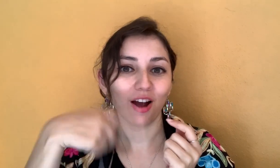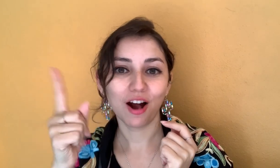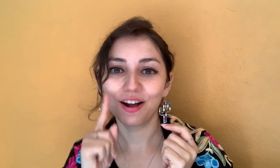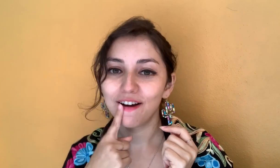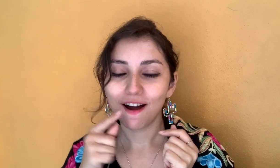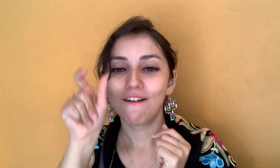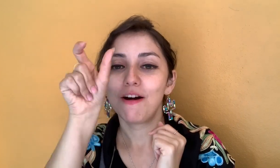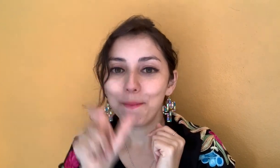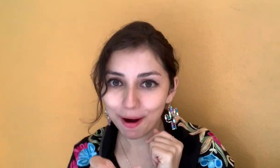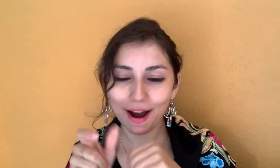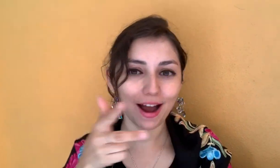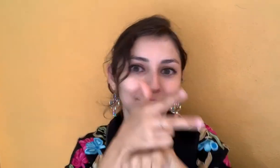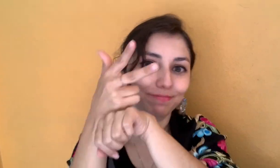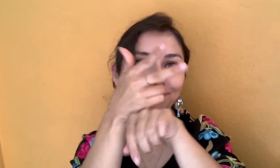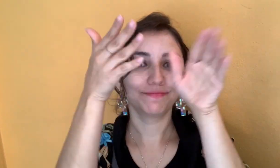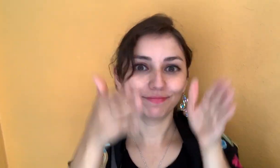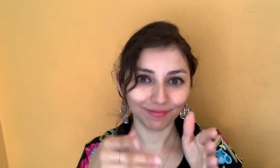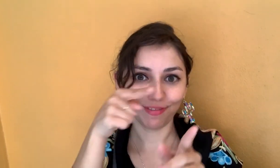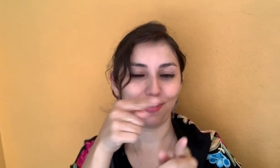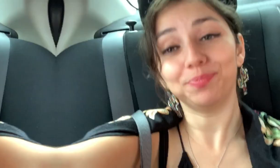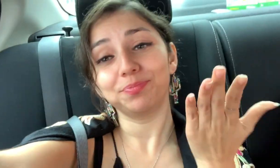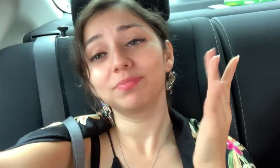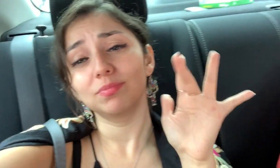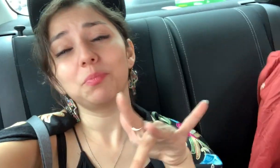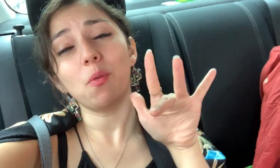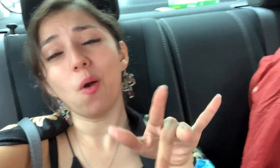another Deaf person who is a filmmaker Poor him.